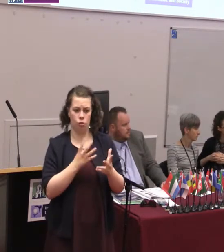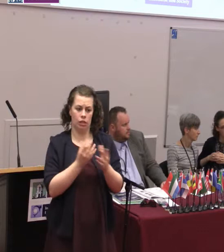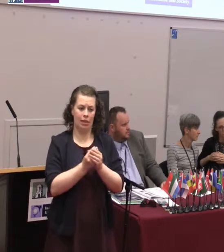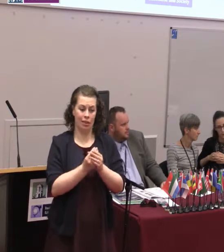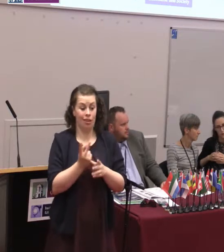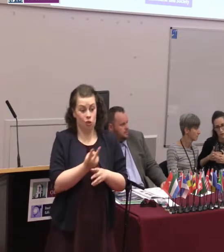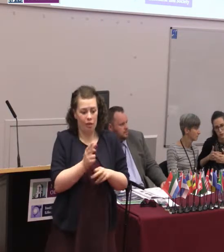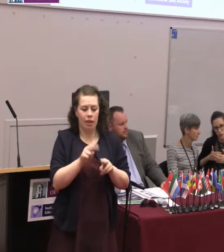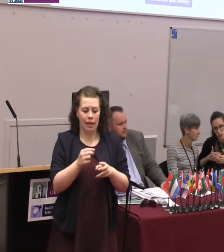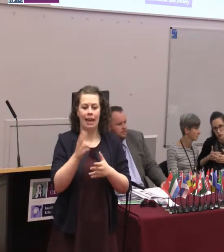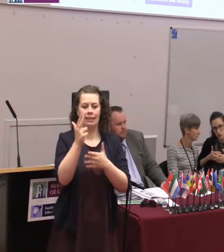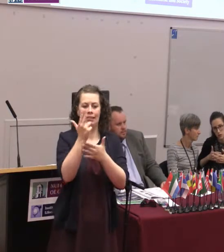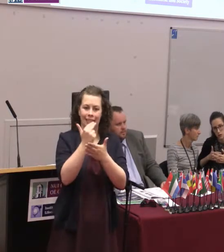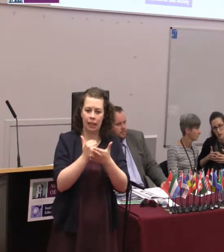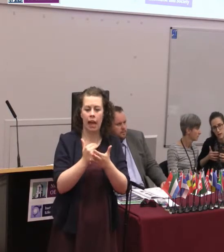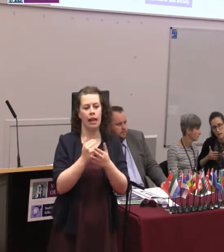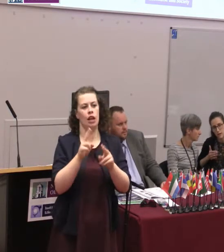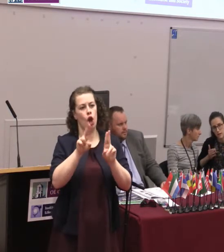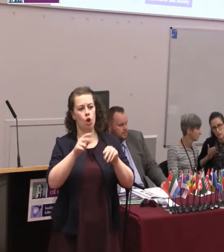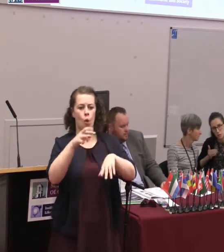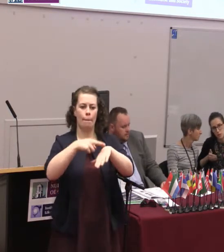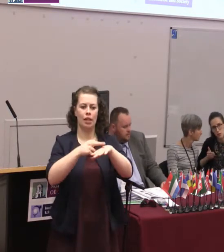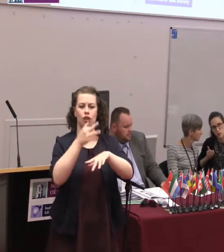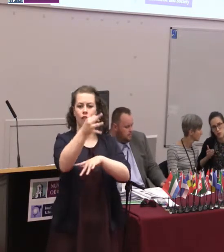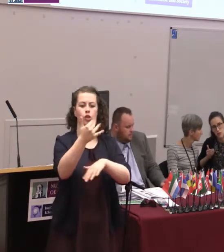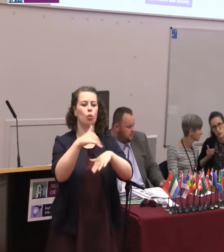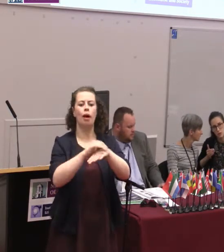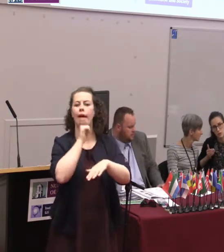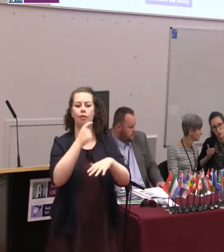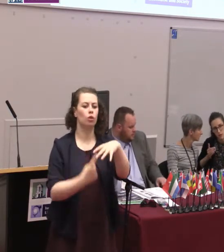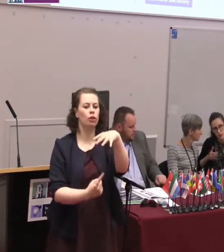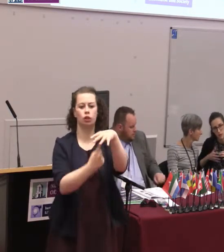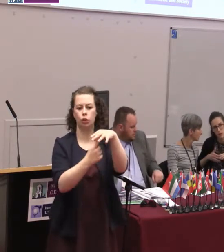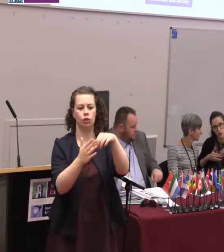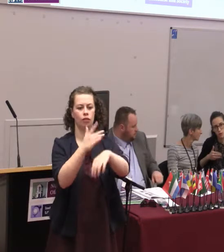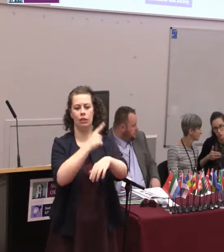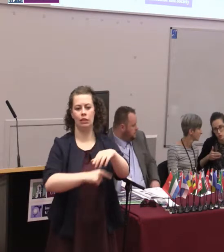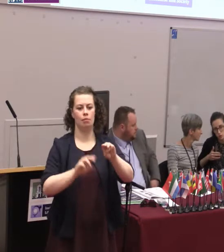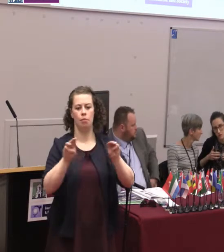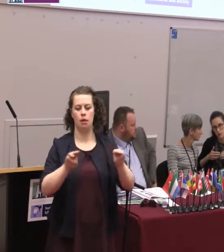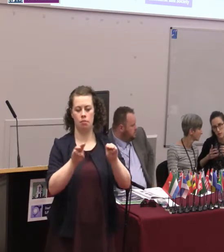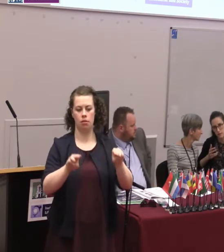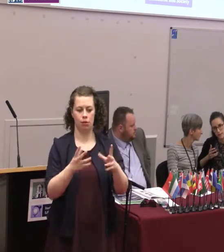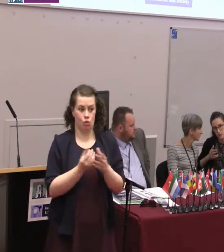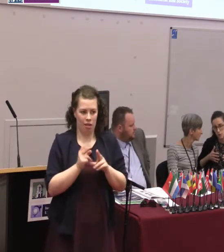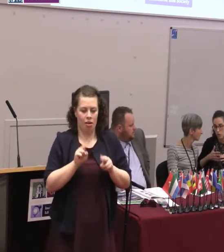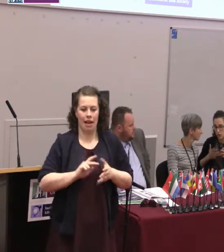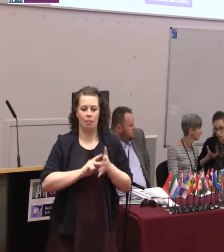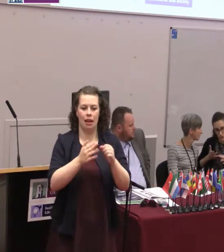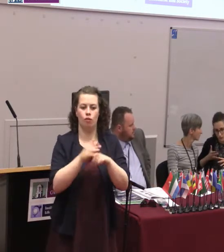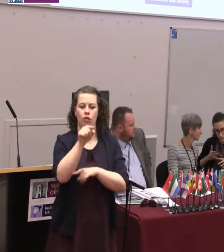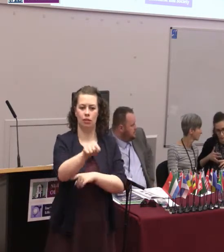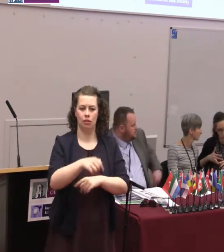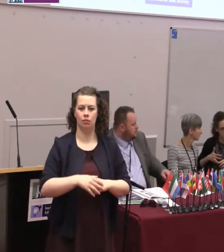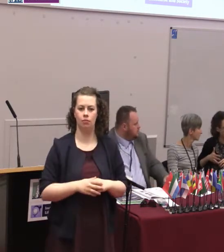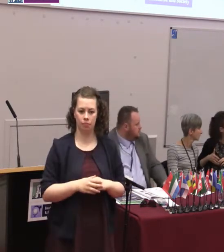A new brighter future with their no institutions where disabled people will take their rightful